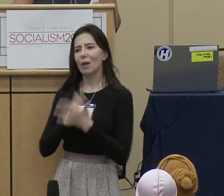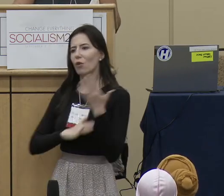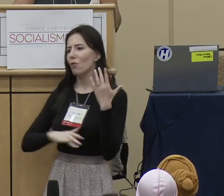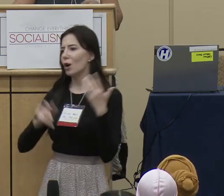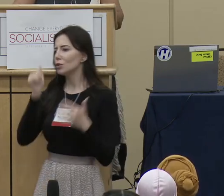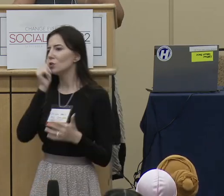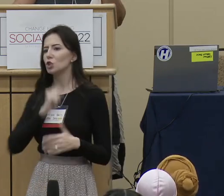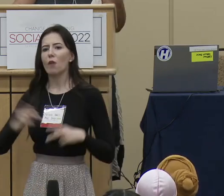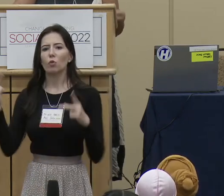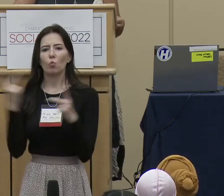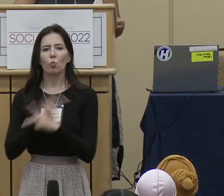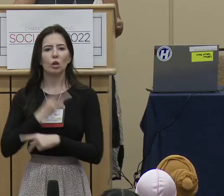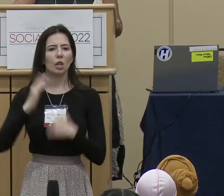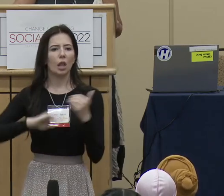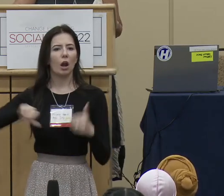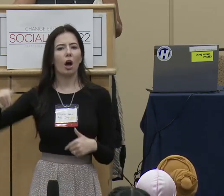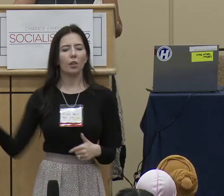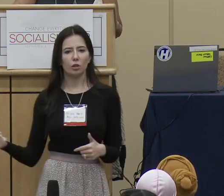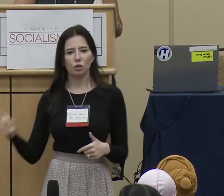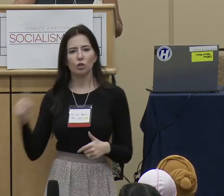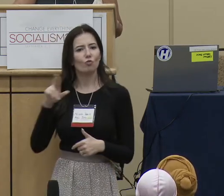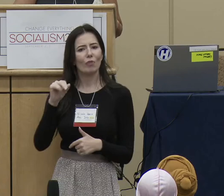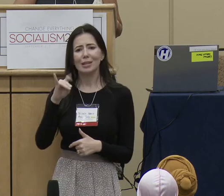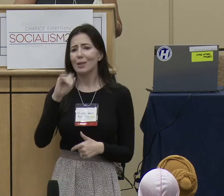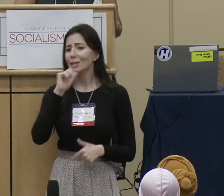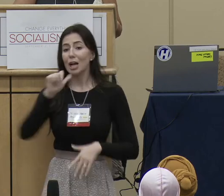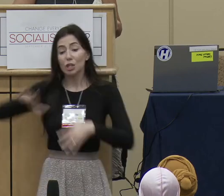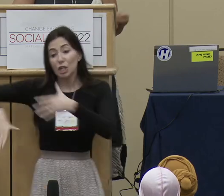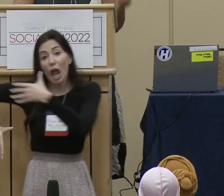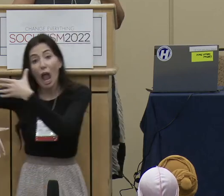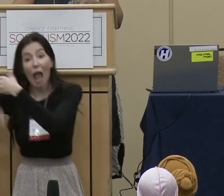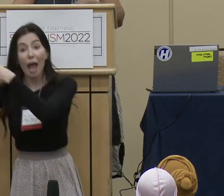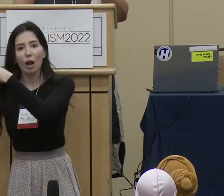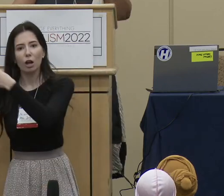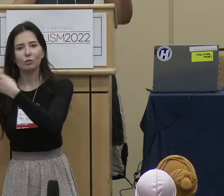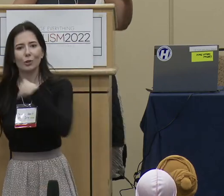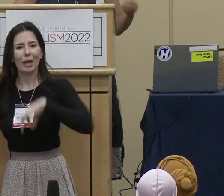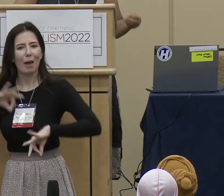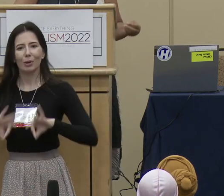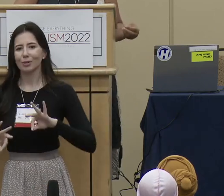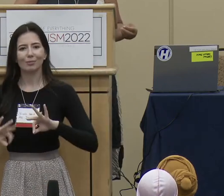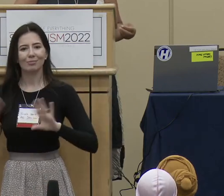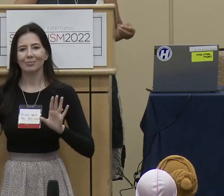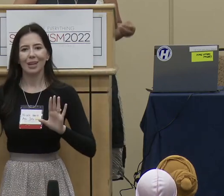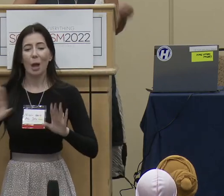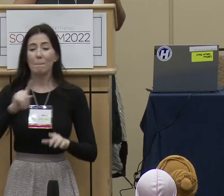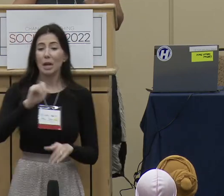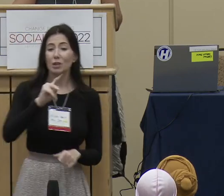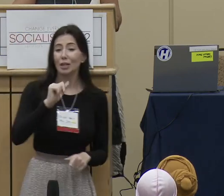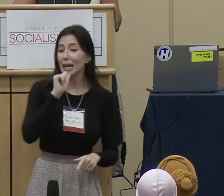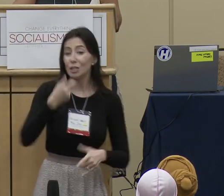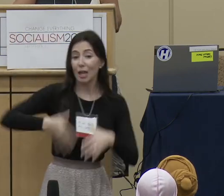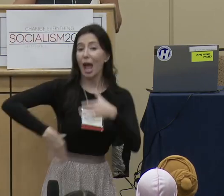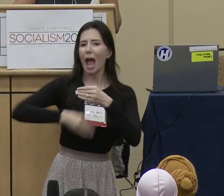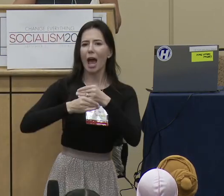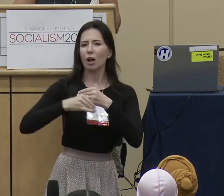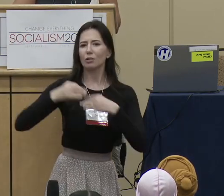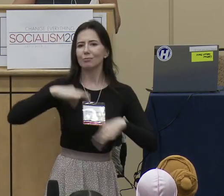all in the same boat . Some of us in steerage, some in other parts of the boat. Heteropatriarchy is not just an